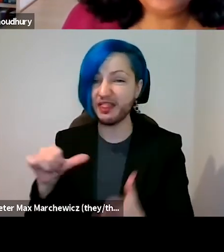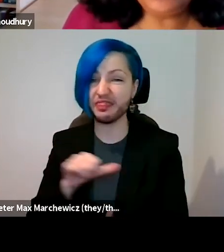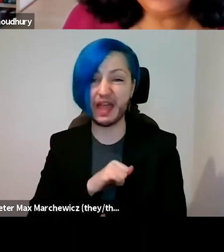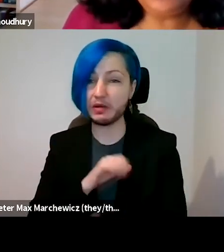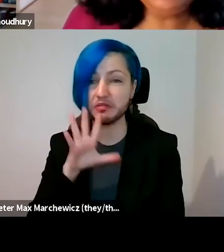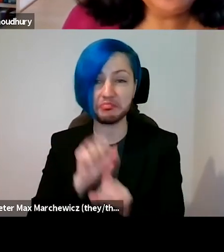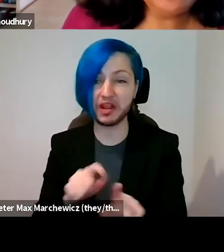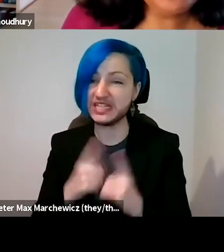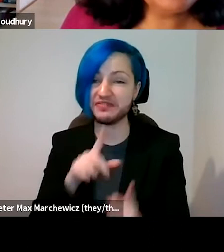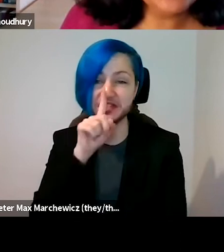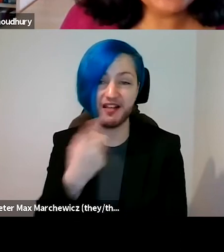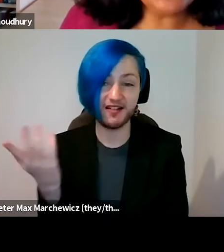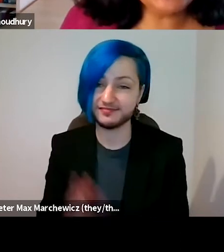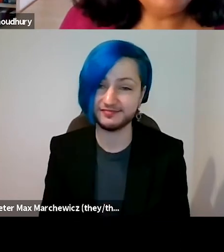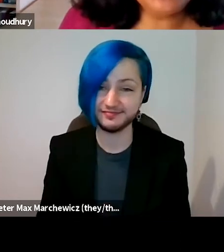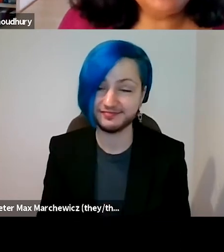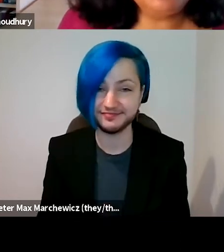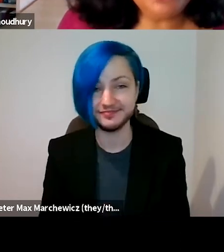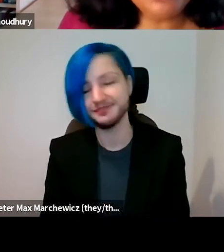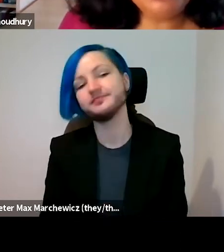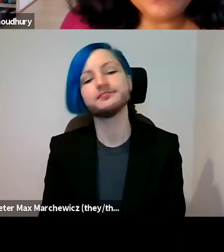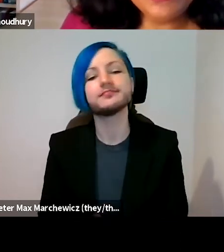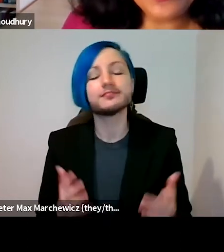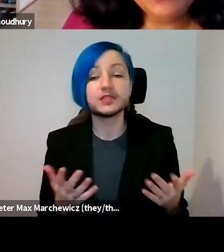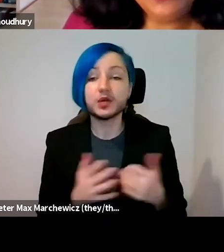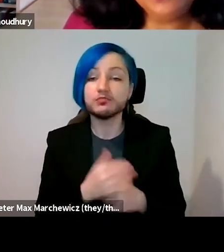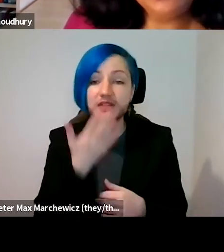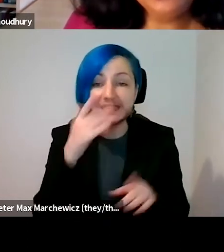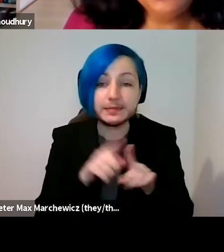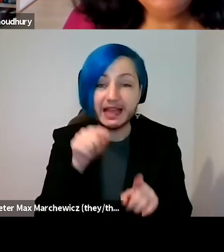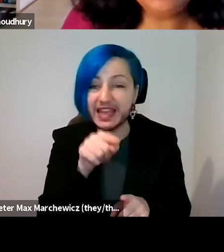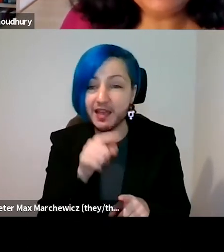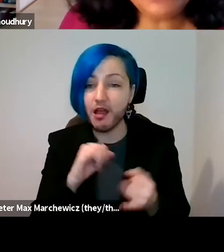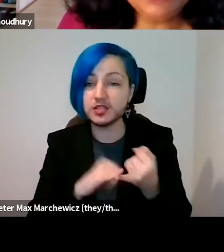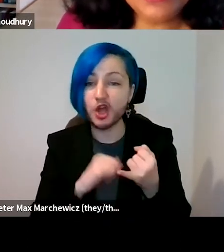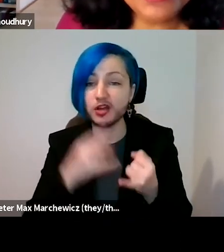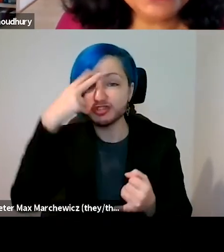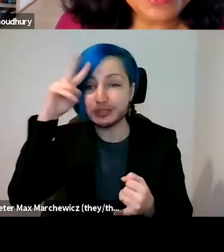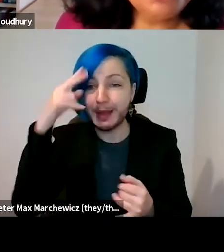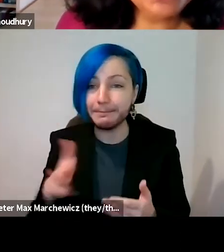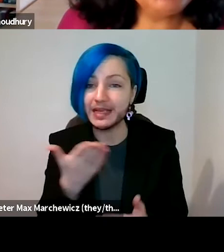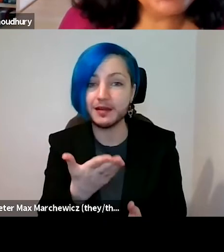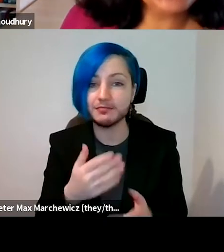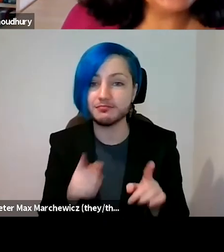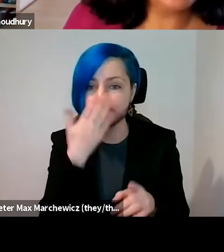So clearly, Scott seems to prefer the Paisley shawl here, but Croftangry then describes some of the questions